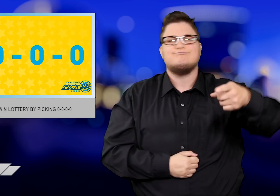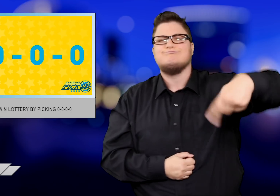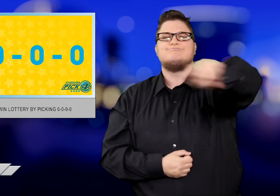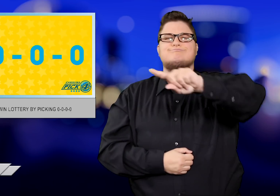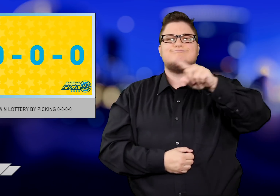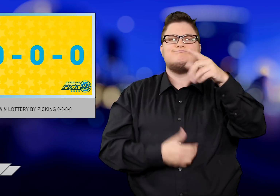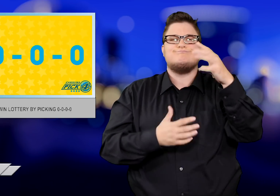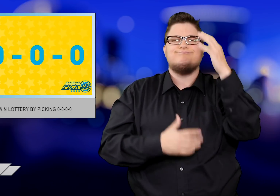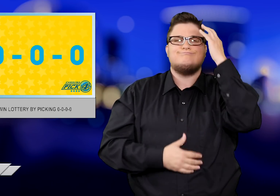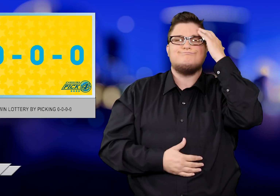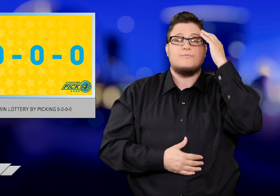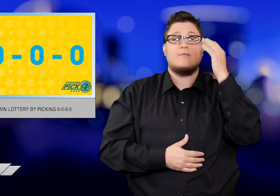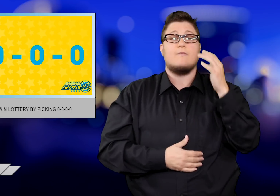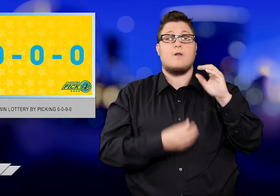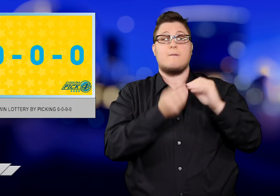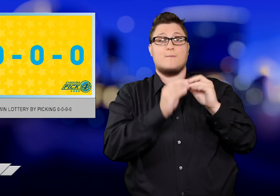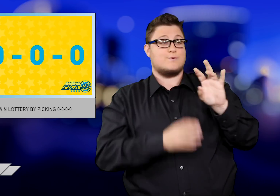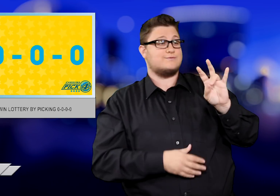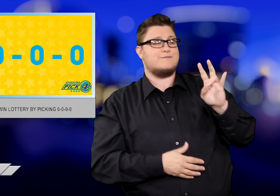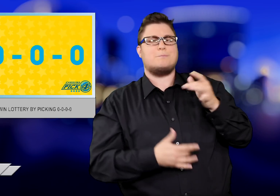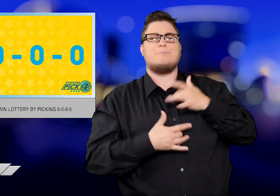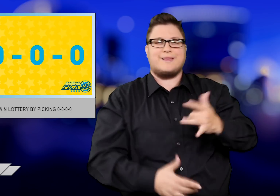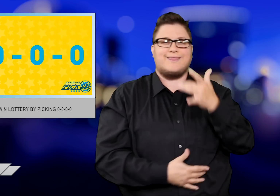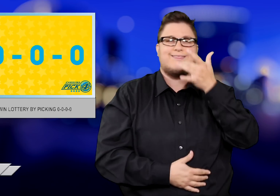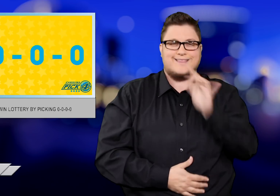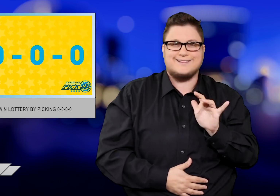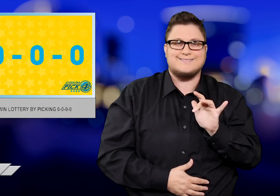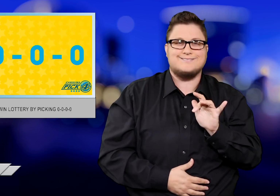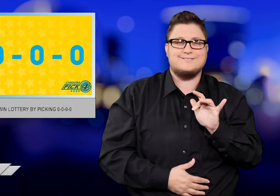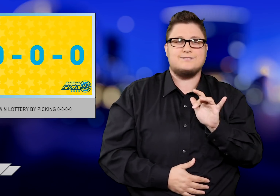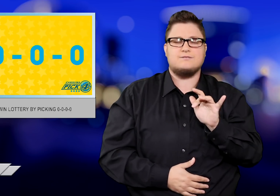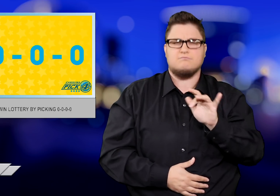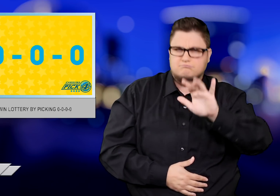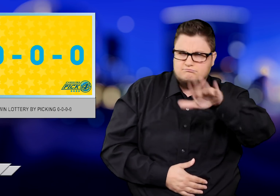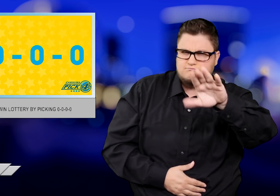Everyone knows about lucky seven.